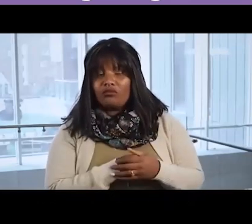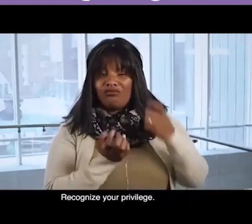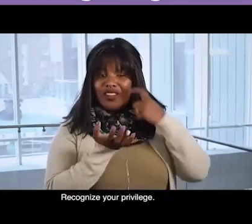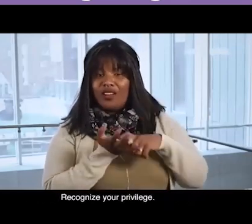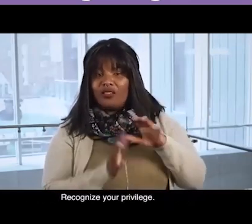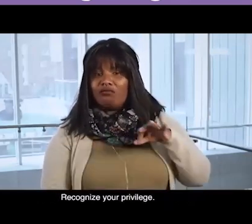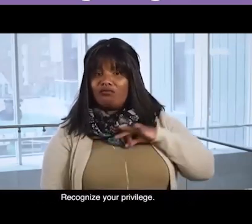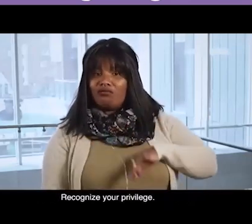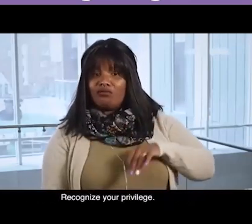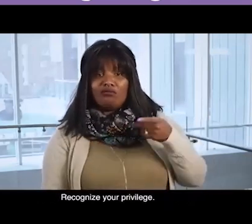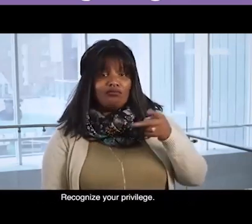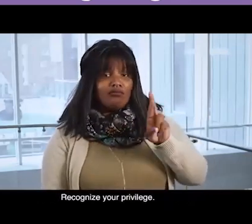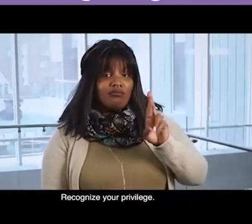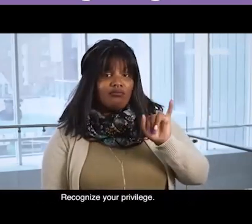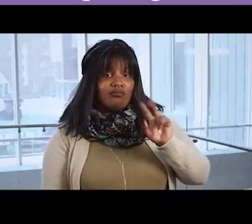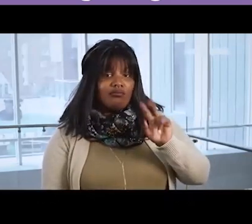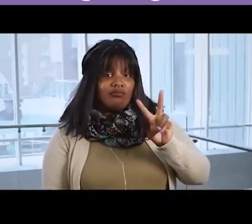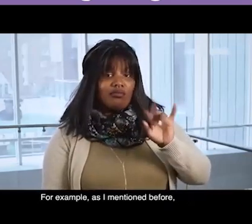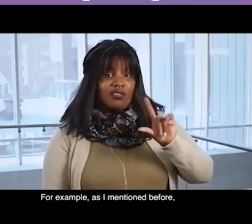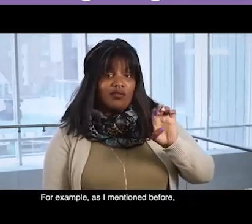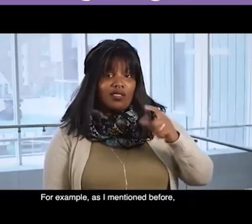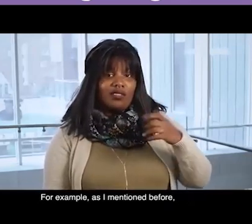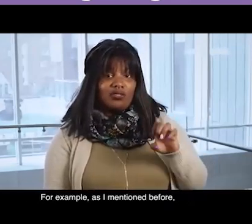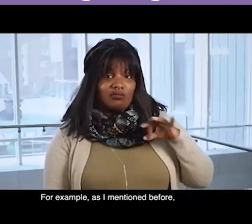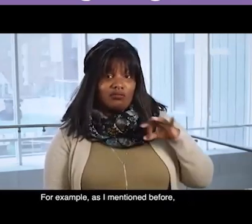Recognize your privilege.